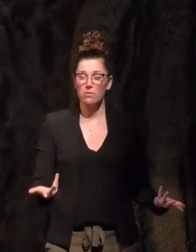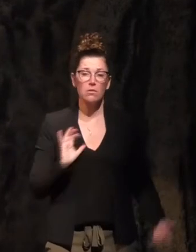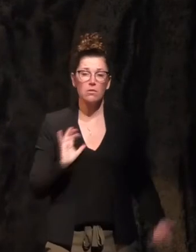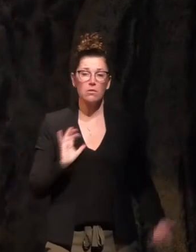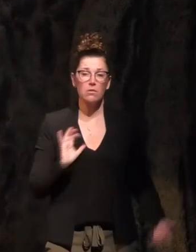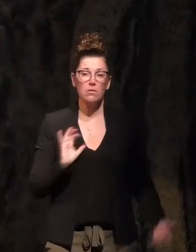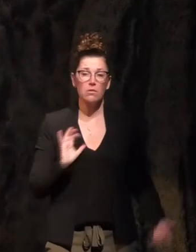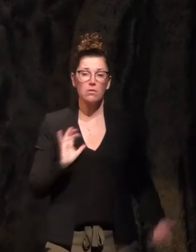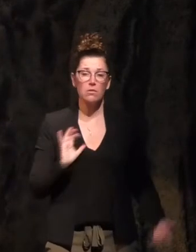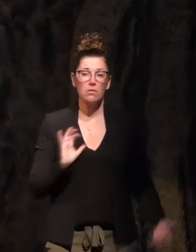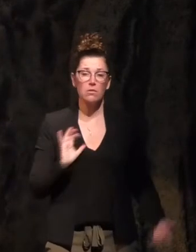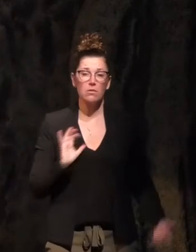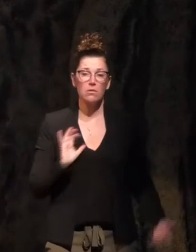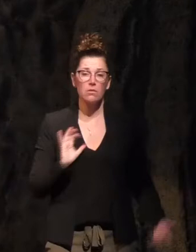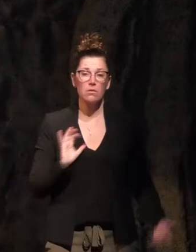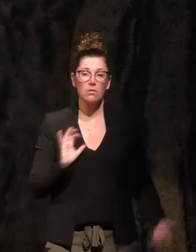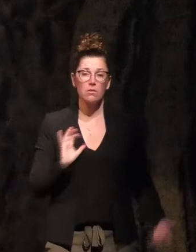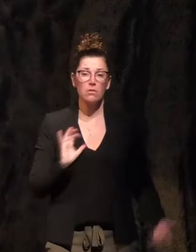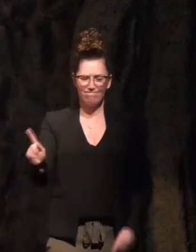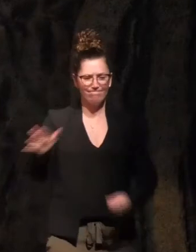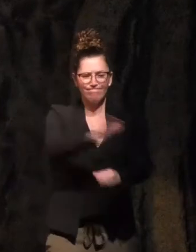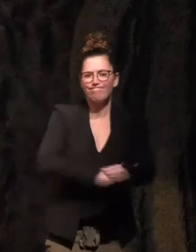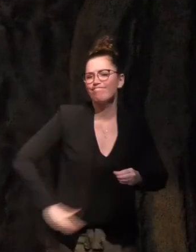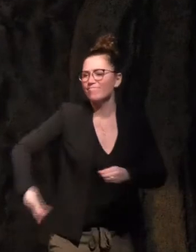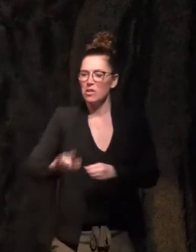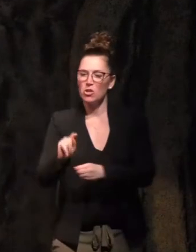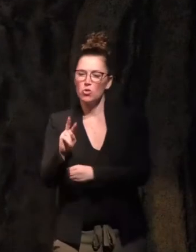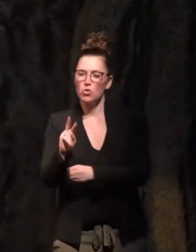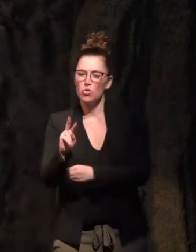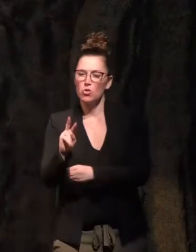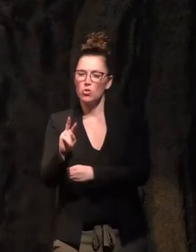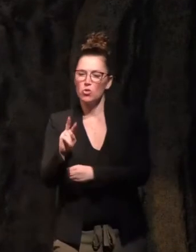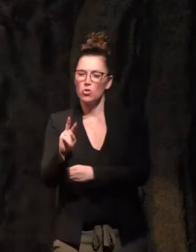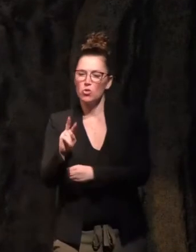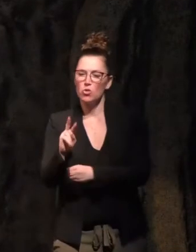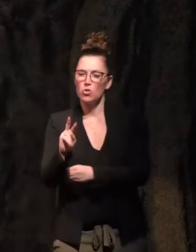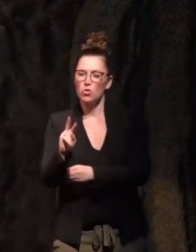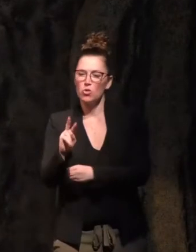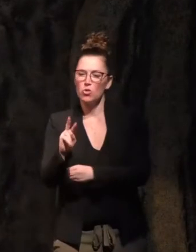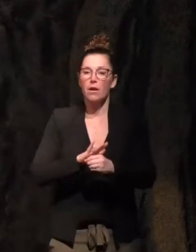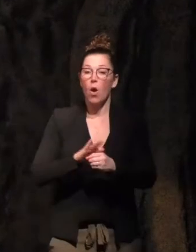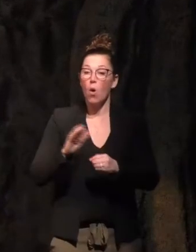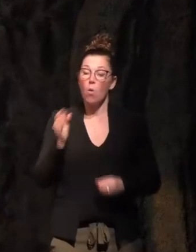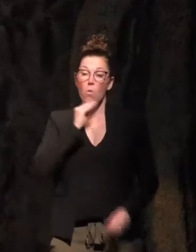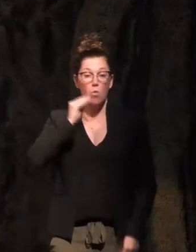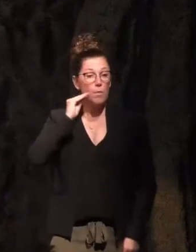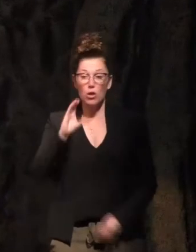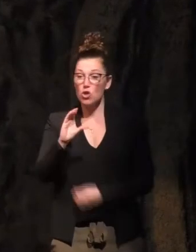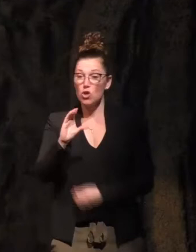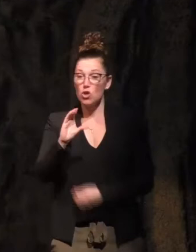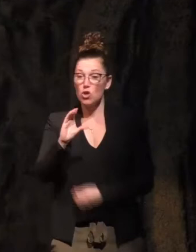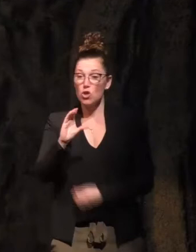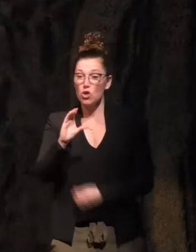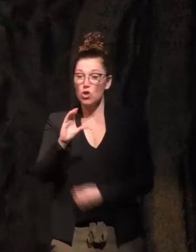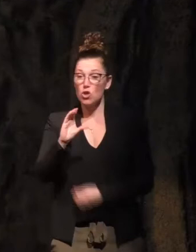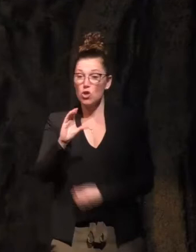takes place on Treaty 6 territory, home of the Cree and probably other nations about which I had no idea, no clue at all